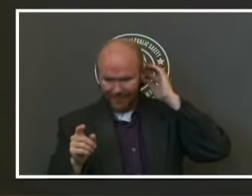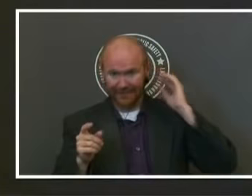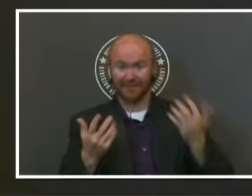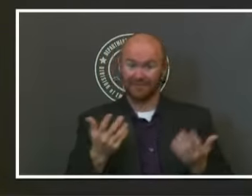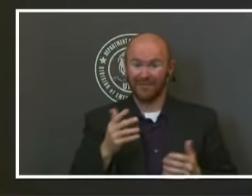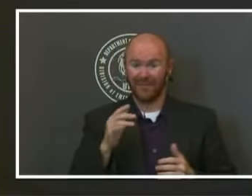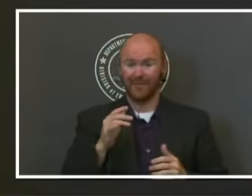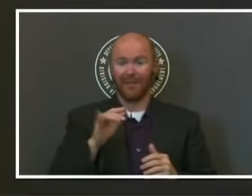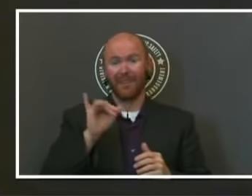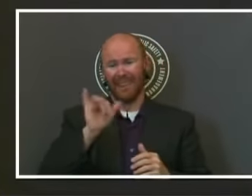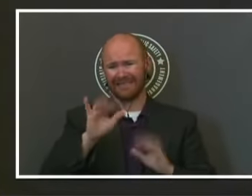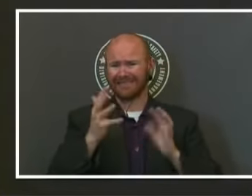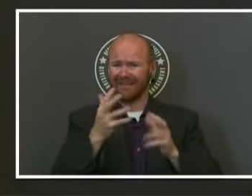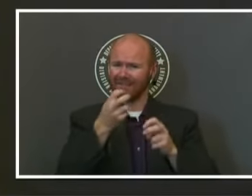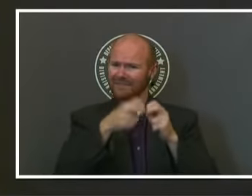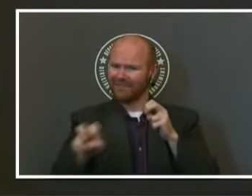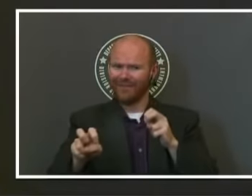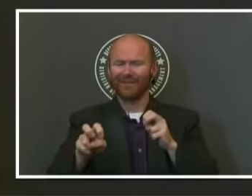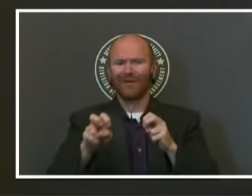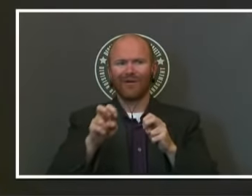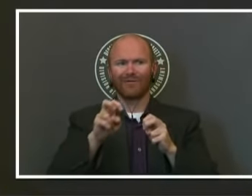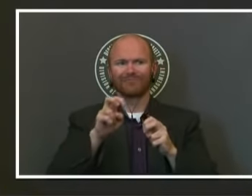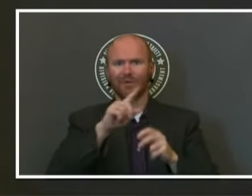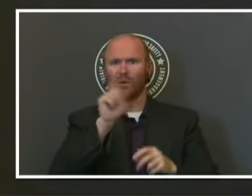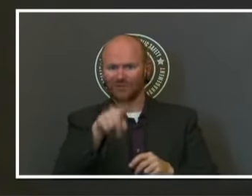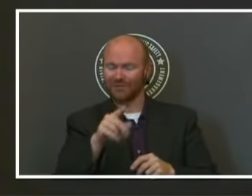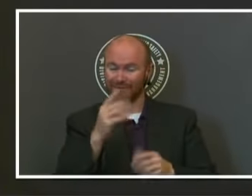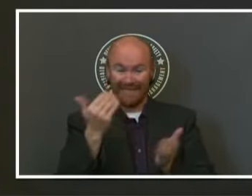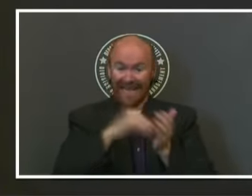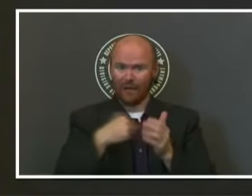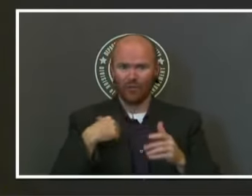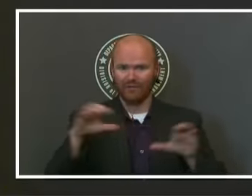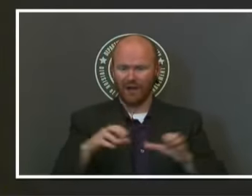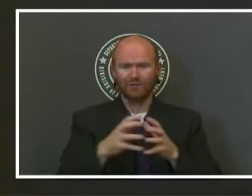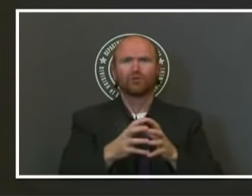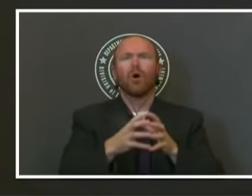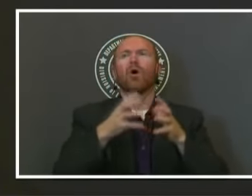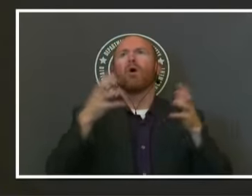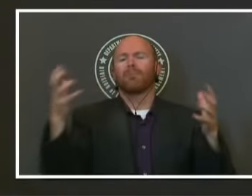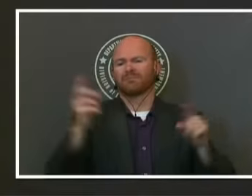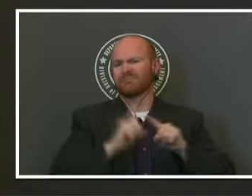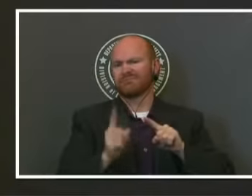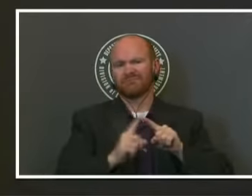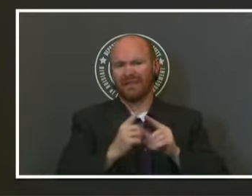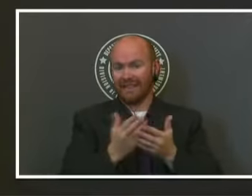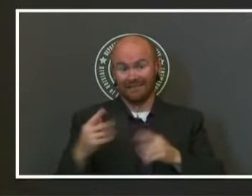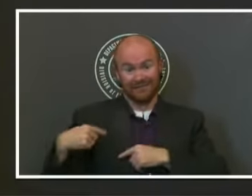through all the things we've done there's been you know a lot